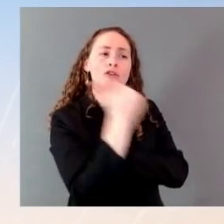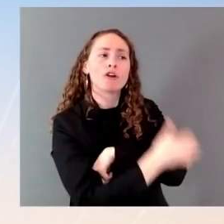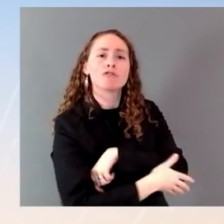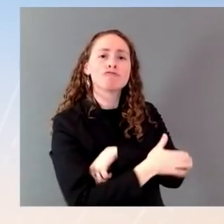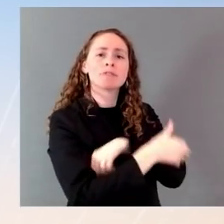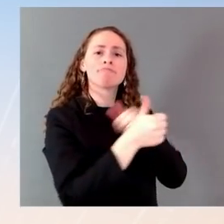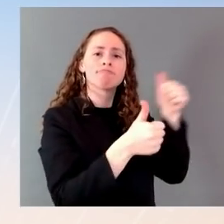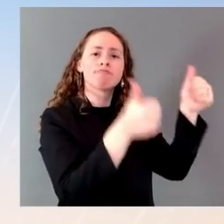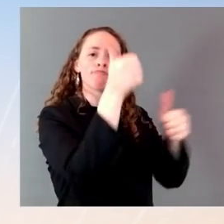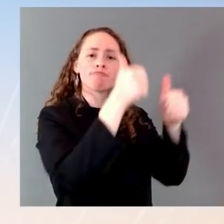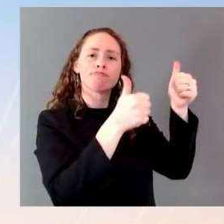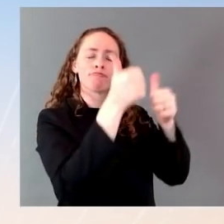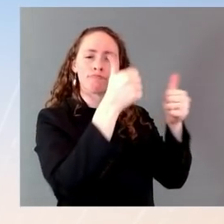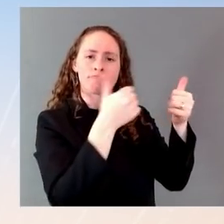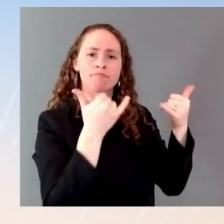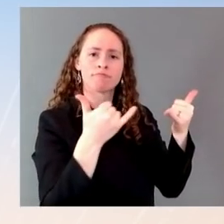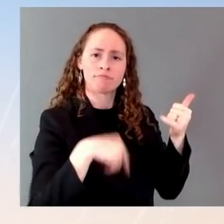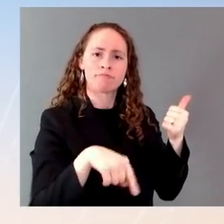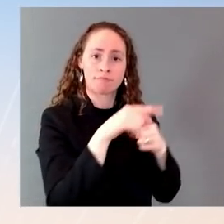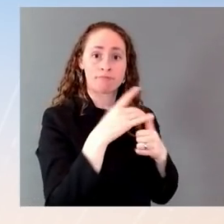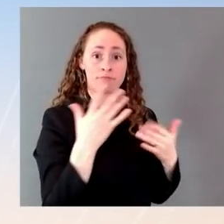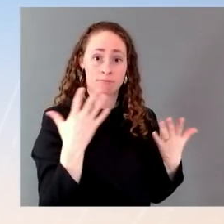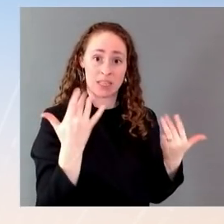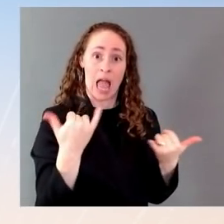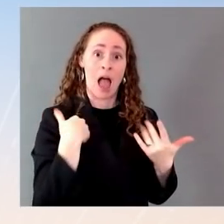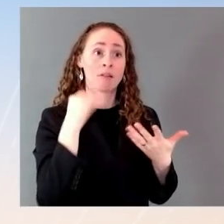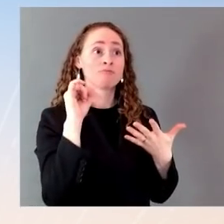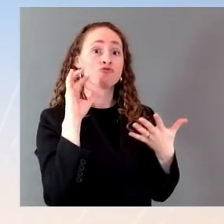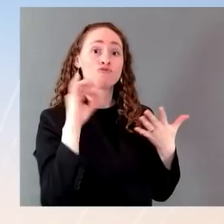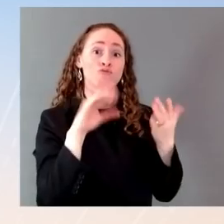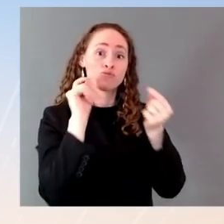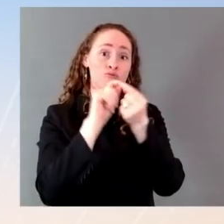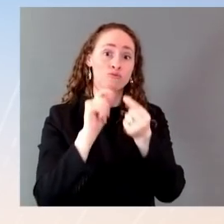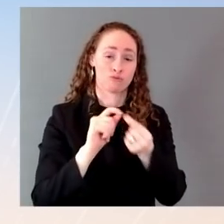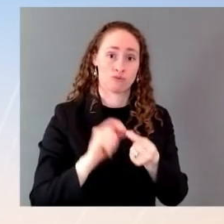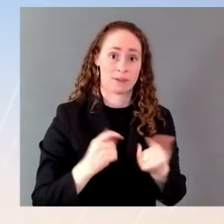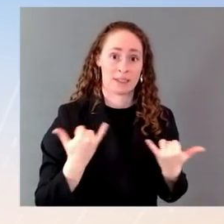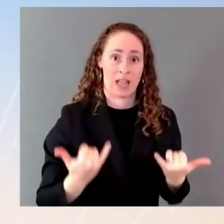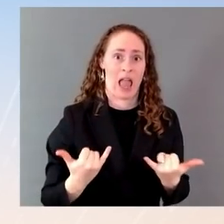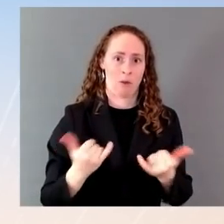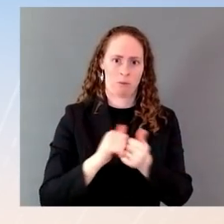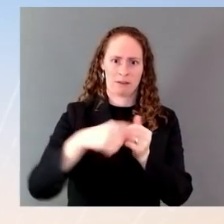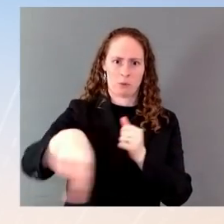The Press: Thank you. Did President Putin ask for President Biden